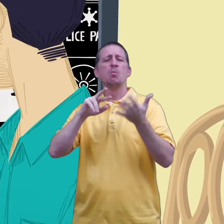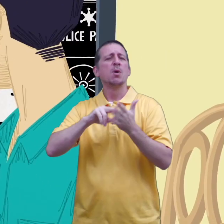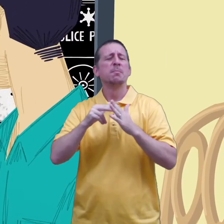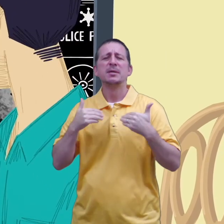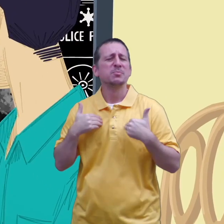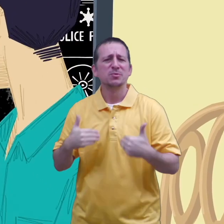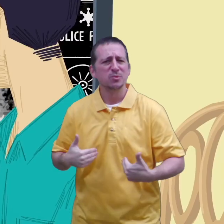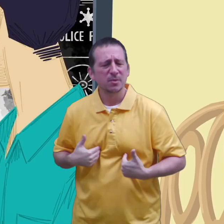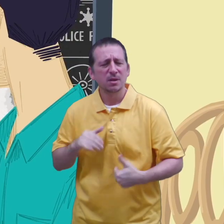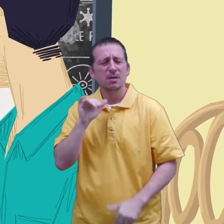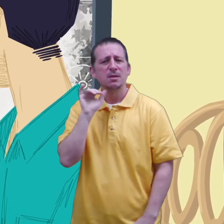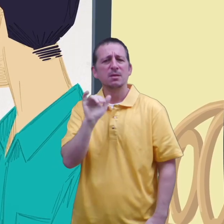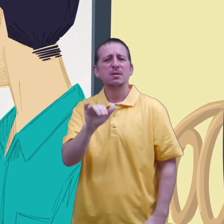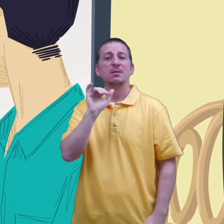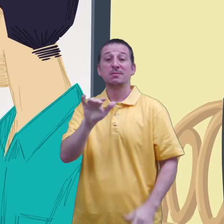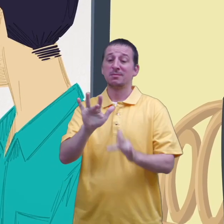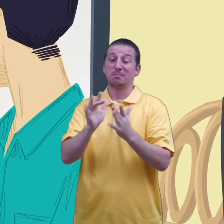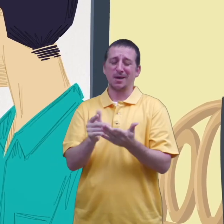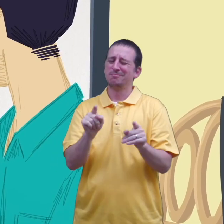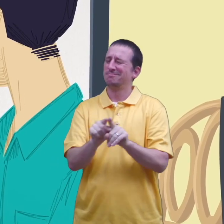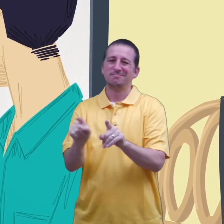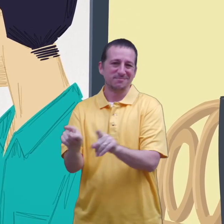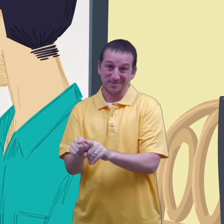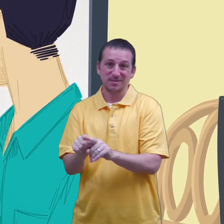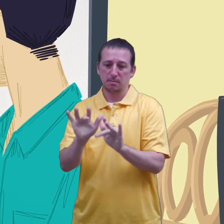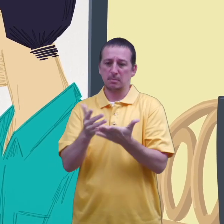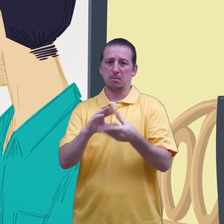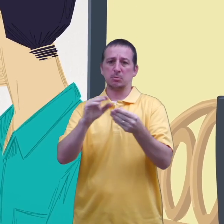of what it means to be human. The Bible is no different. Biblical stories use characters as a mirror, so we can see